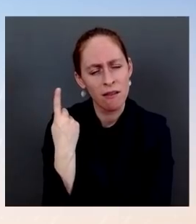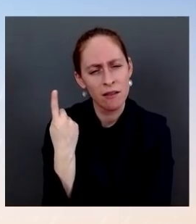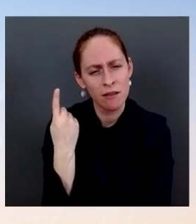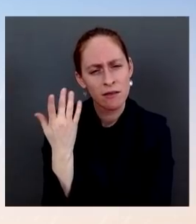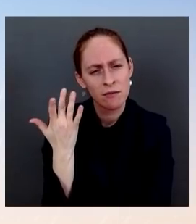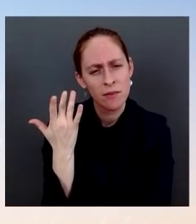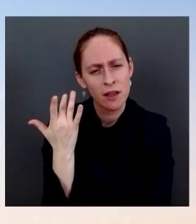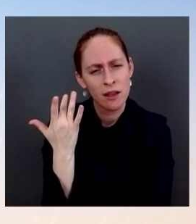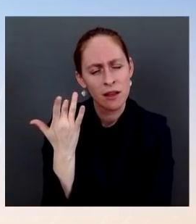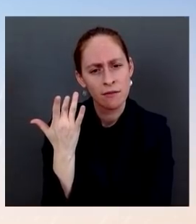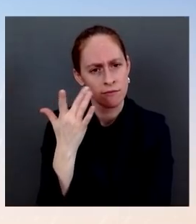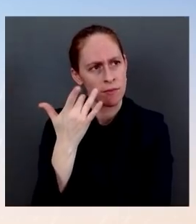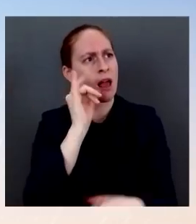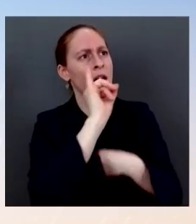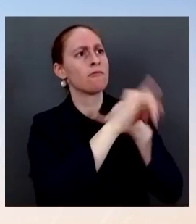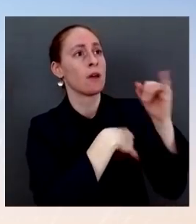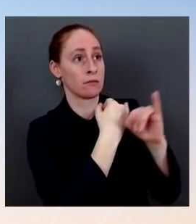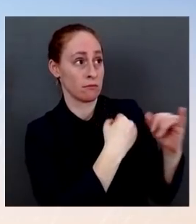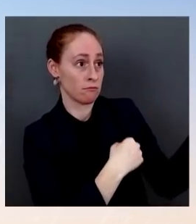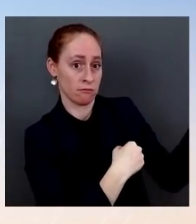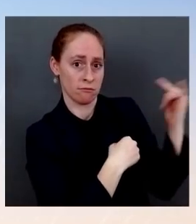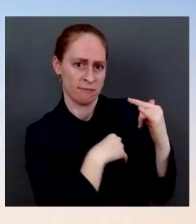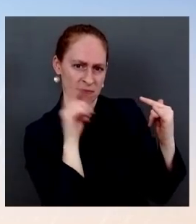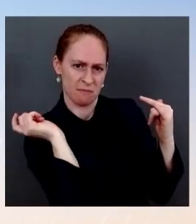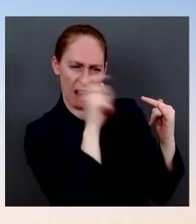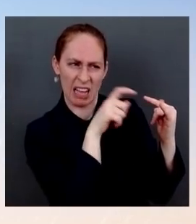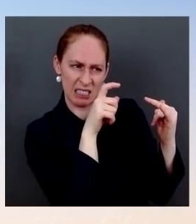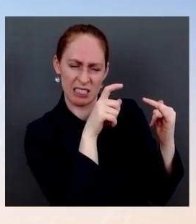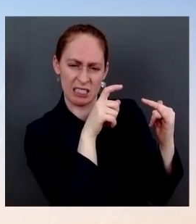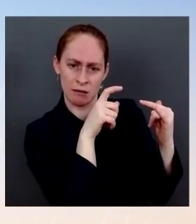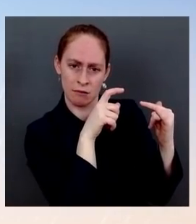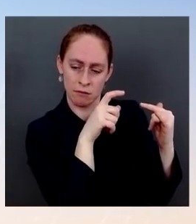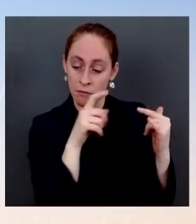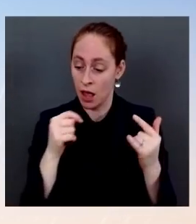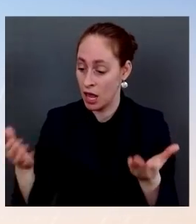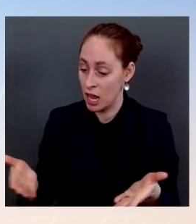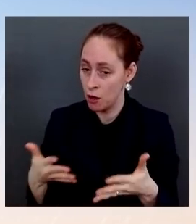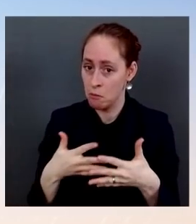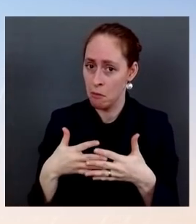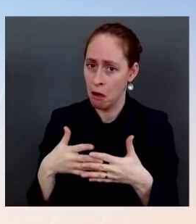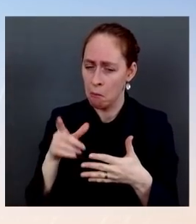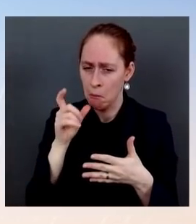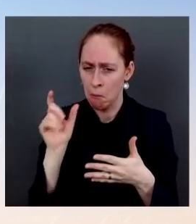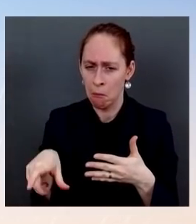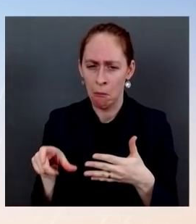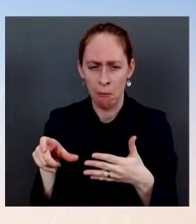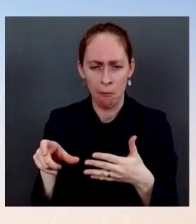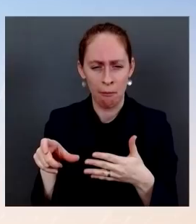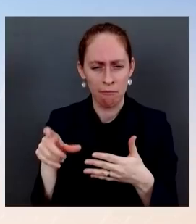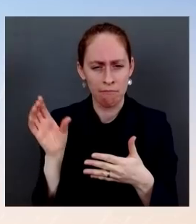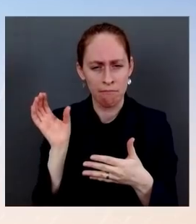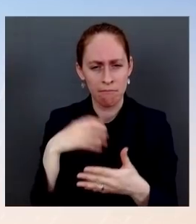but not for domestic travel, when you see the numbers of travelers, especially right now during the holidays? Ms. Psaki: Sure.